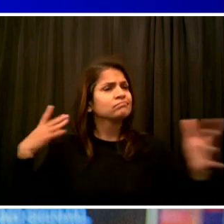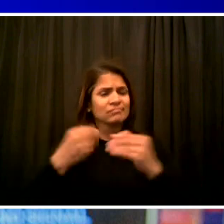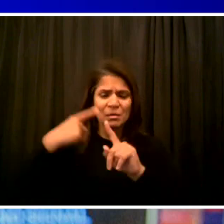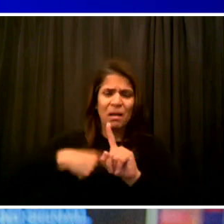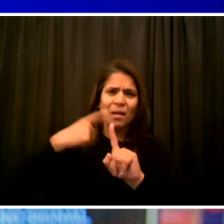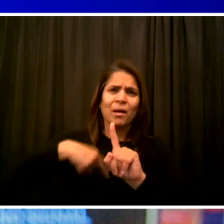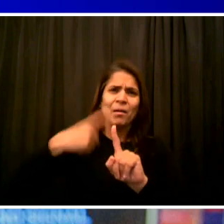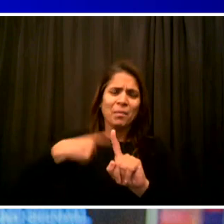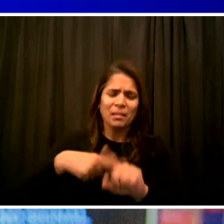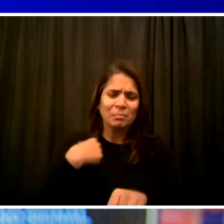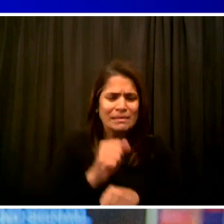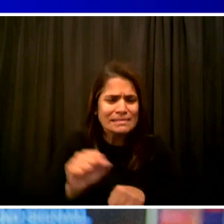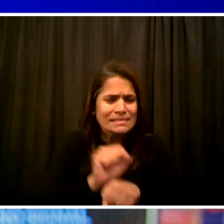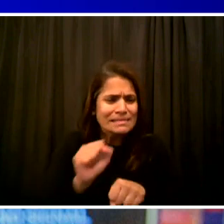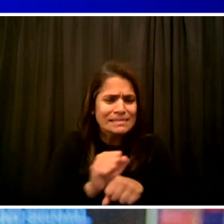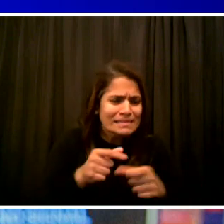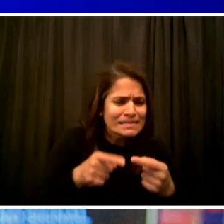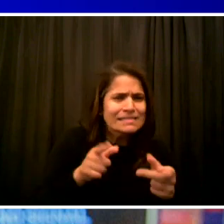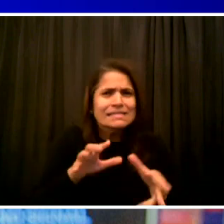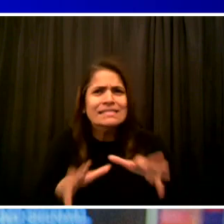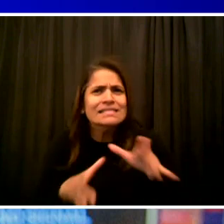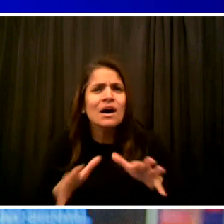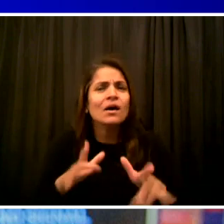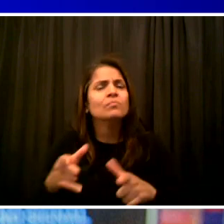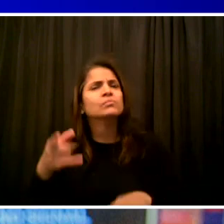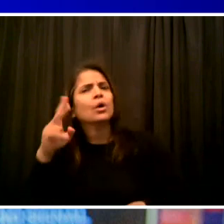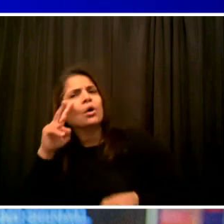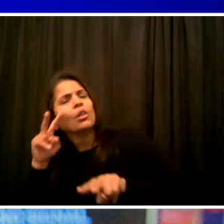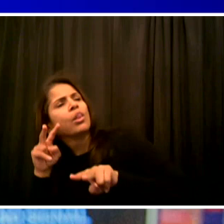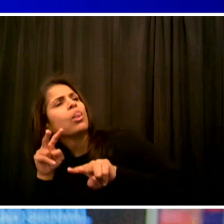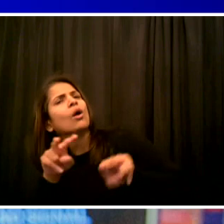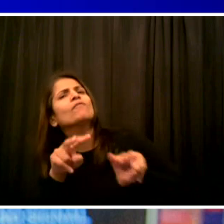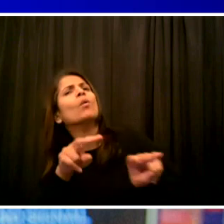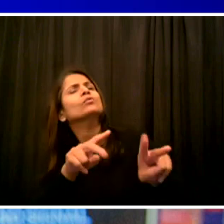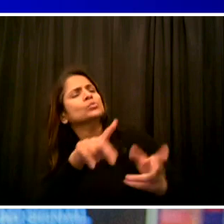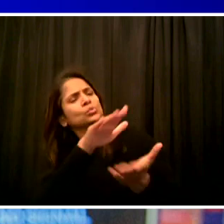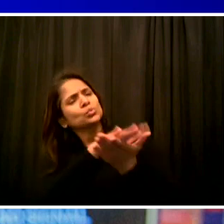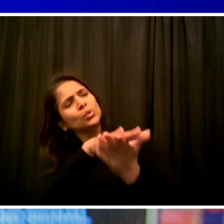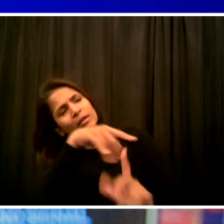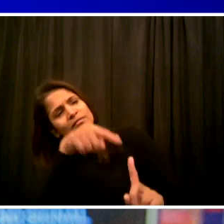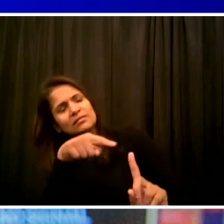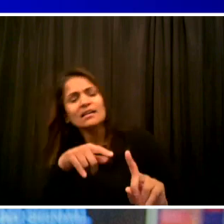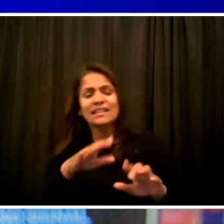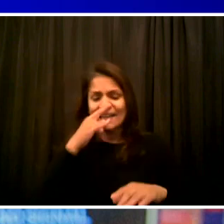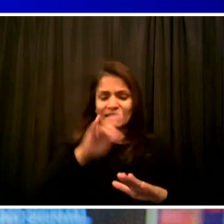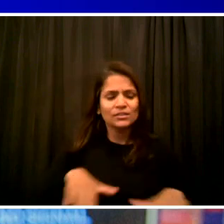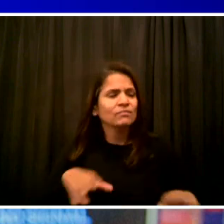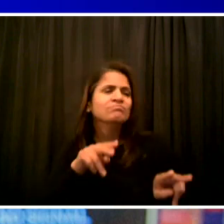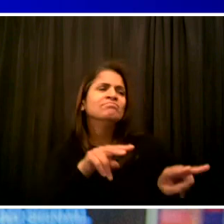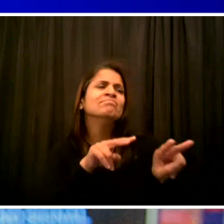MUCH THESE LAST FEW MONTHS. I CAN'T WAIT FOR THE DAY WHEN SCHOOL RESUMES DAN OUR KIDS CAN